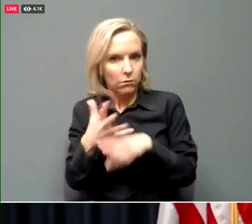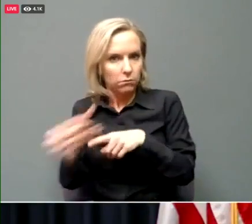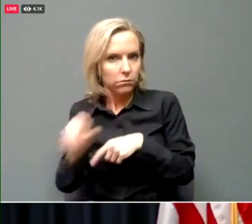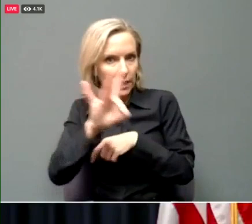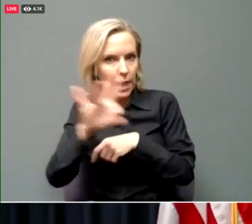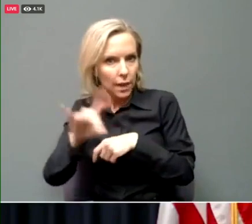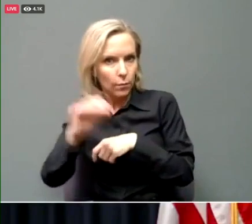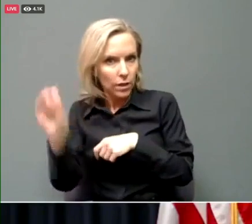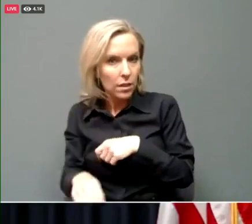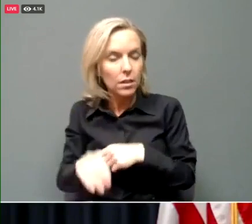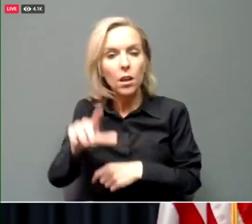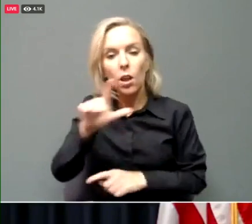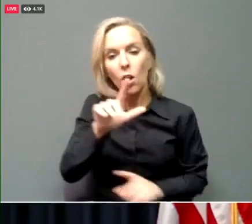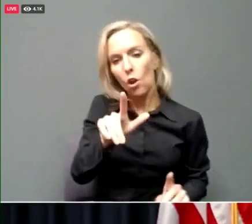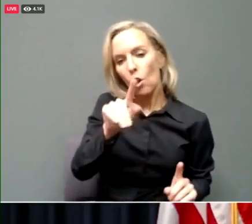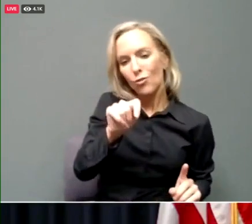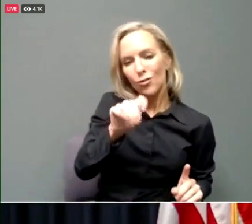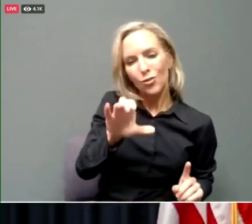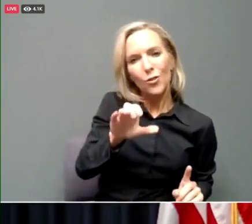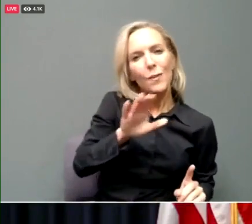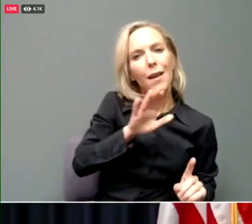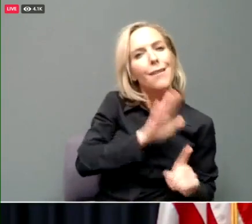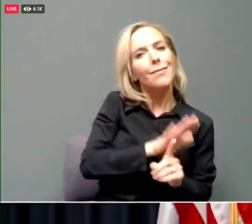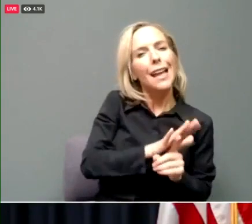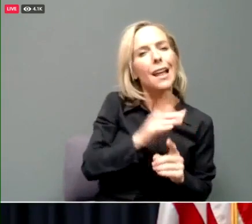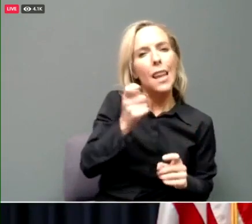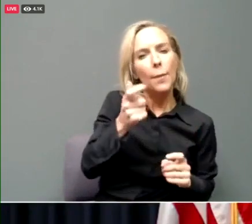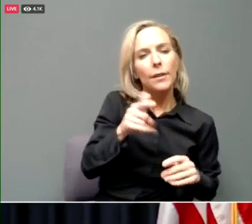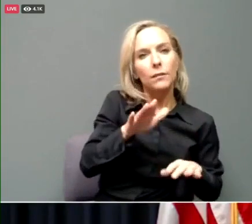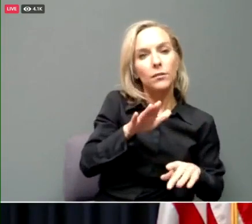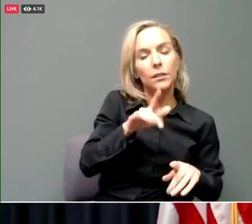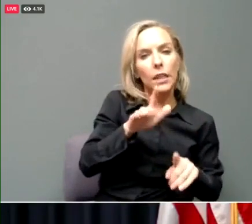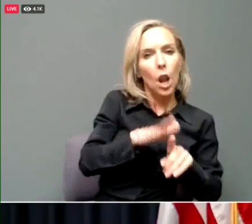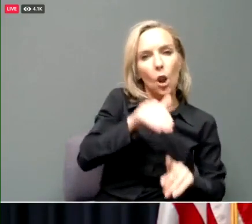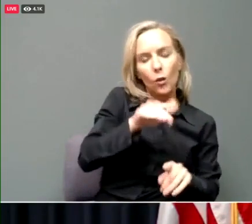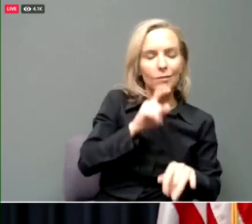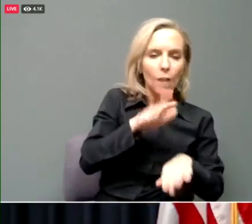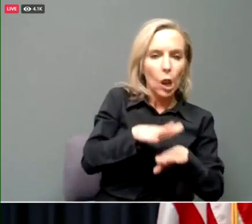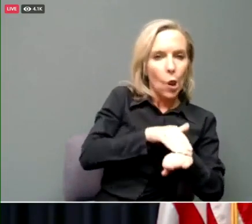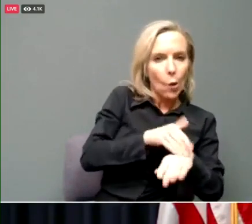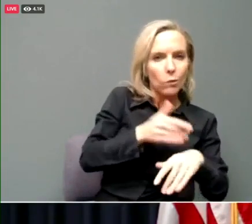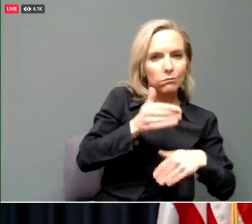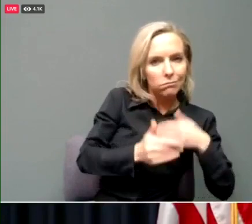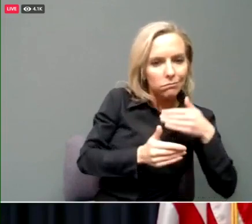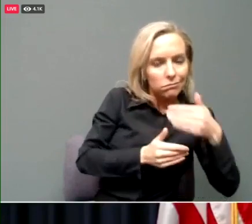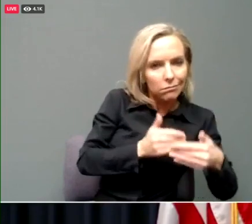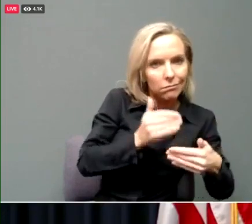had a slower rollout, but the state had given 88% of all the inventory it had